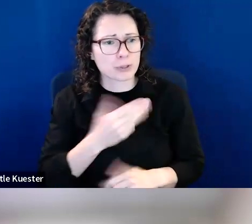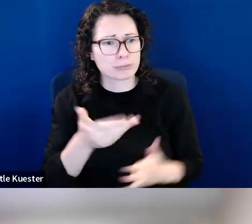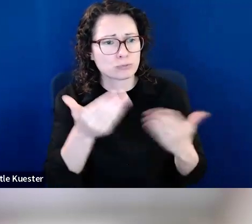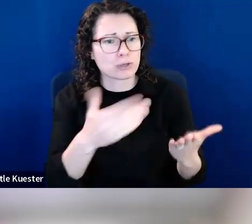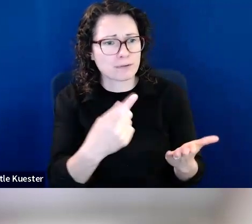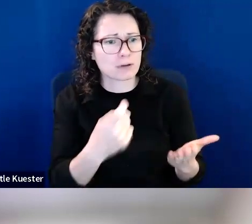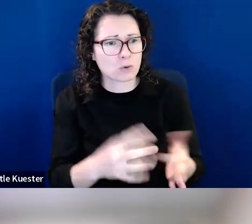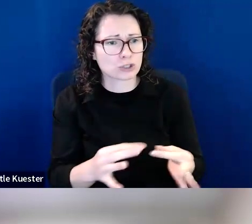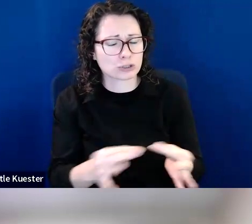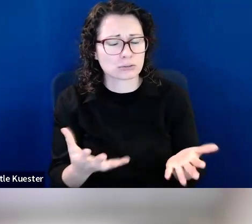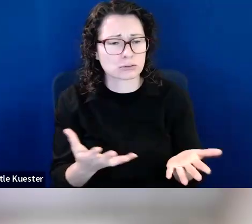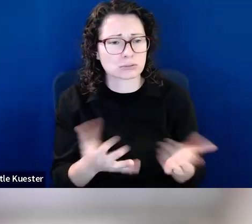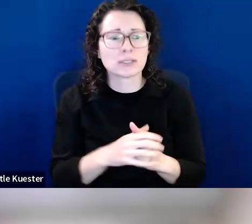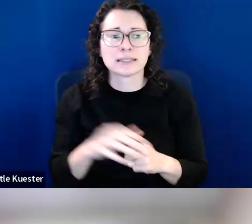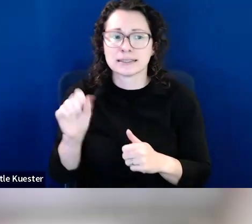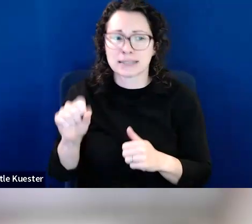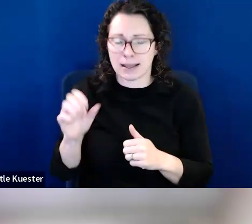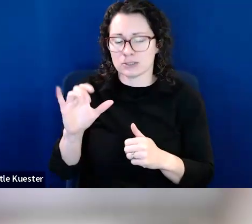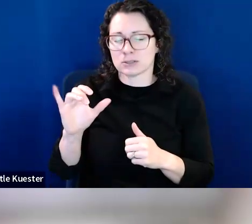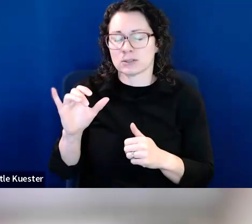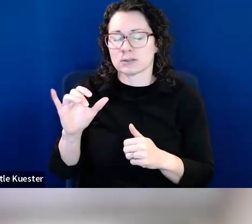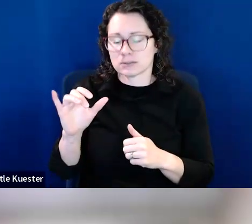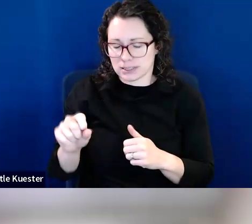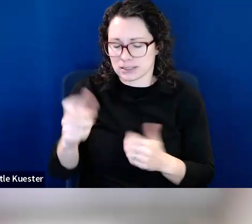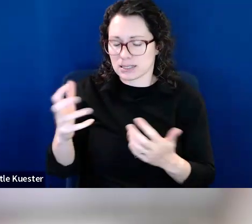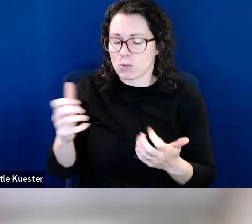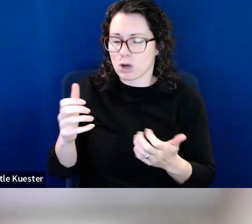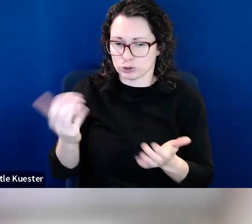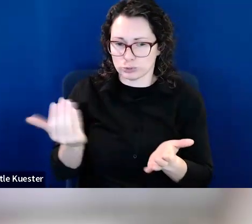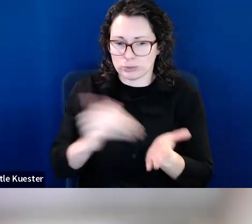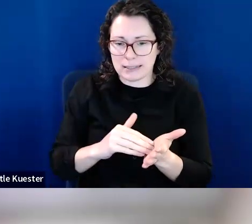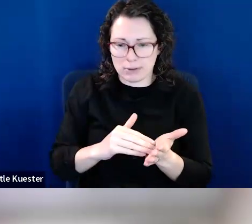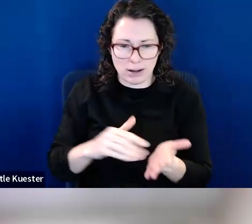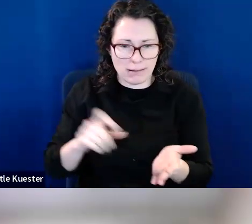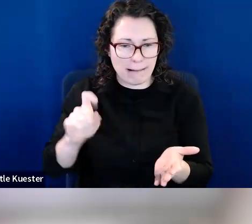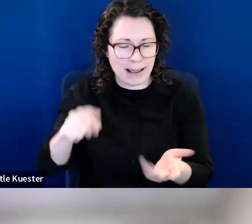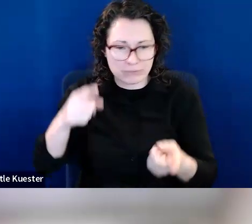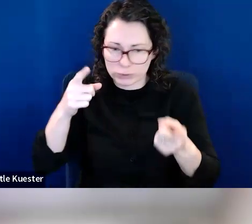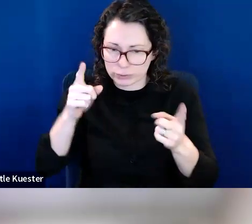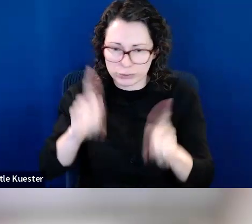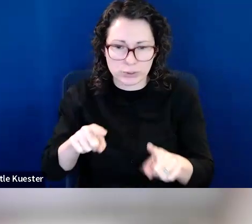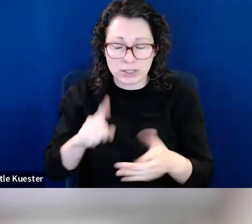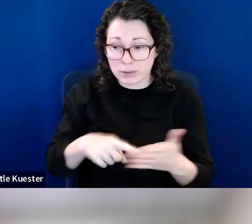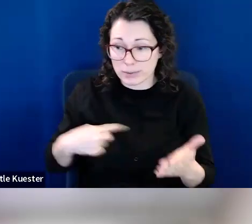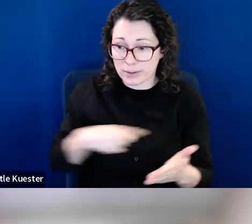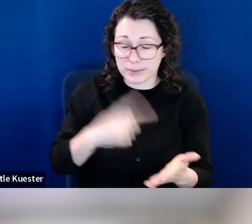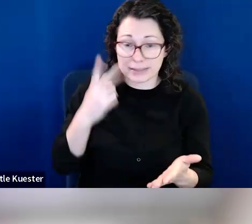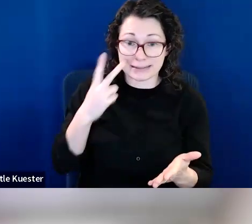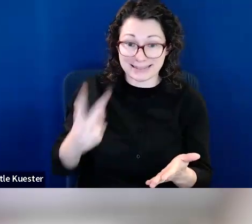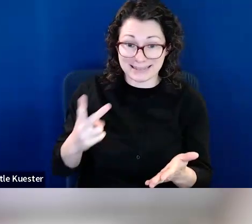Yeah, I did. I I wanted to reiterate that I I have to agree that what we see on a daily and weekly